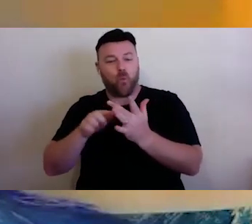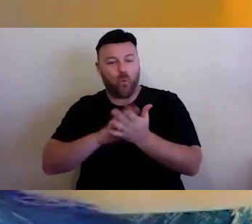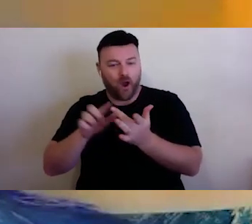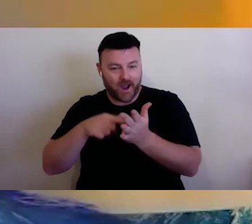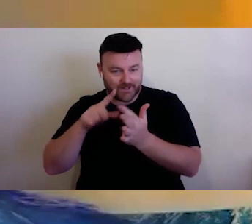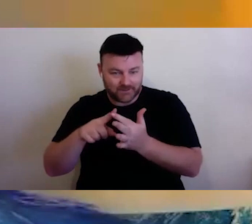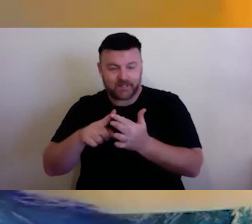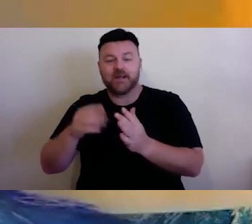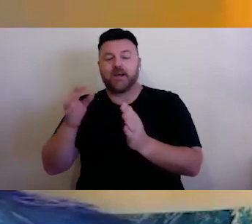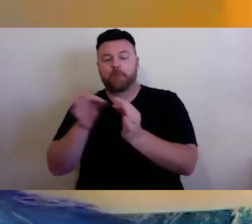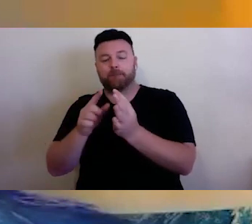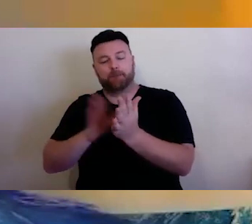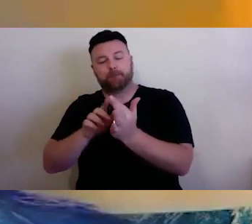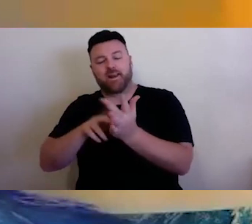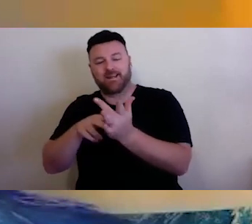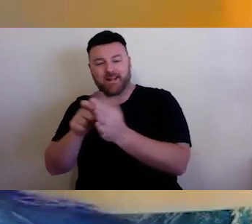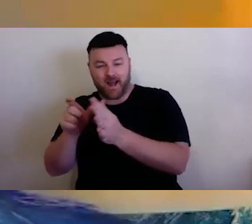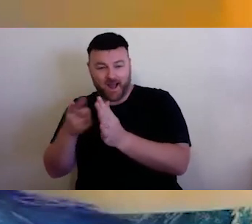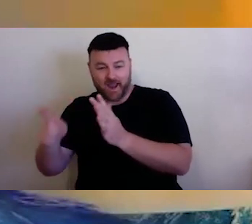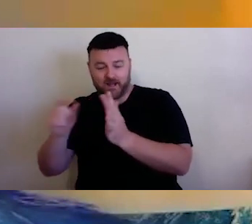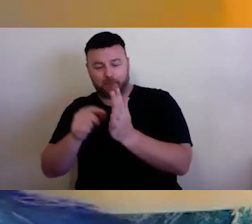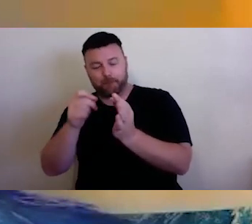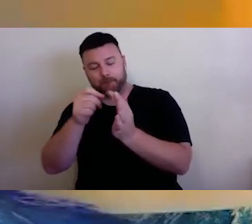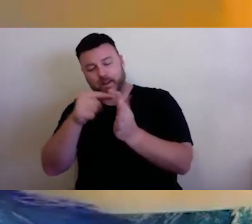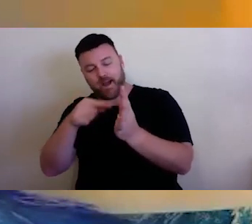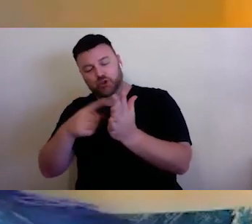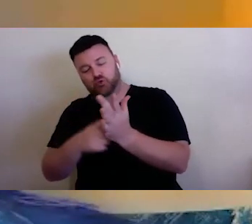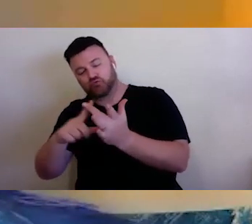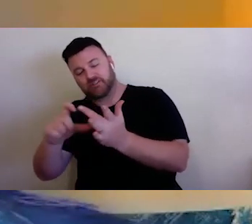from the Australia Council for the Arts.